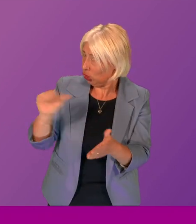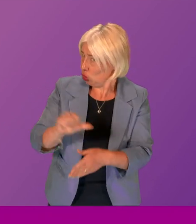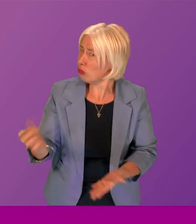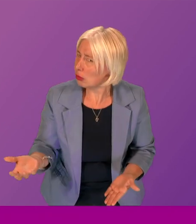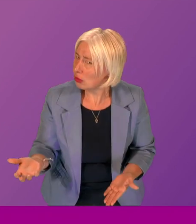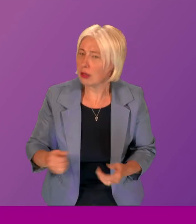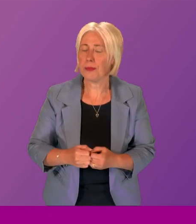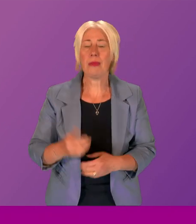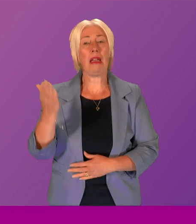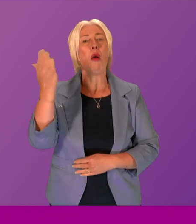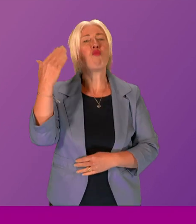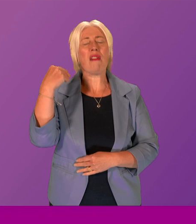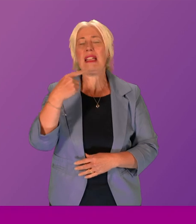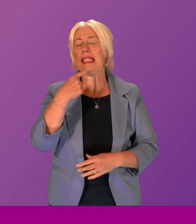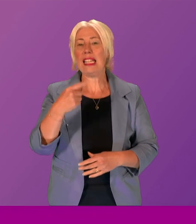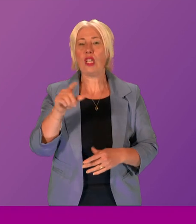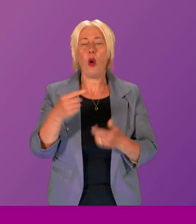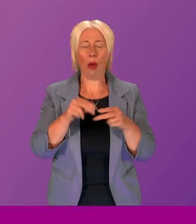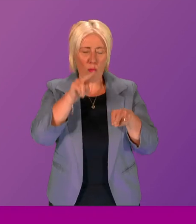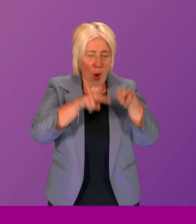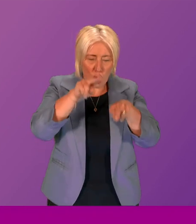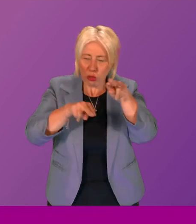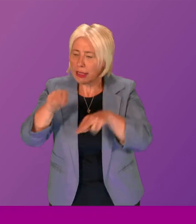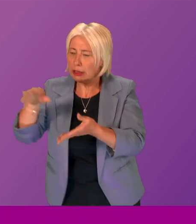He said previously that the issue is about monitoring and about gathering data,